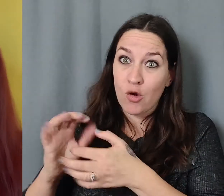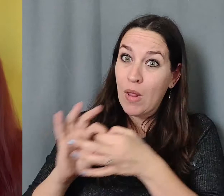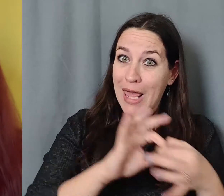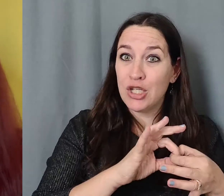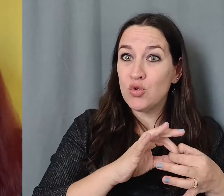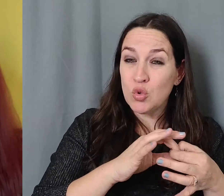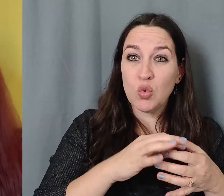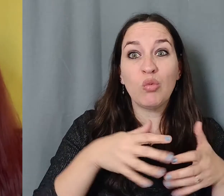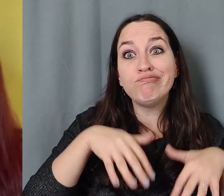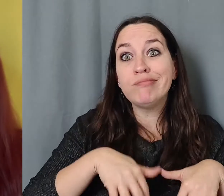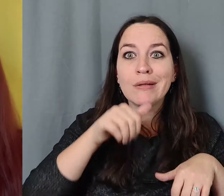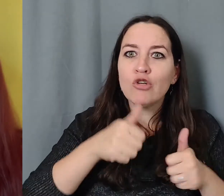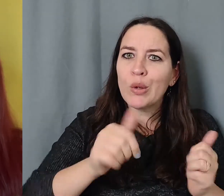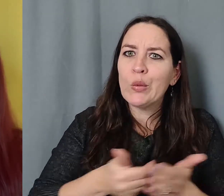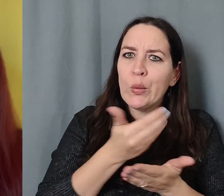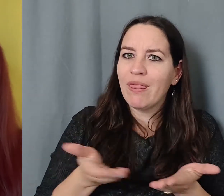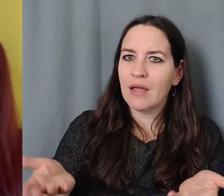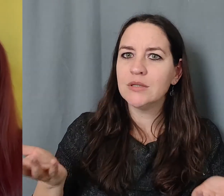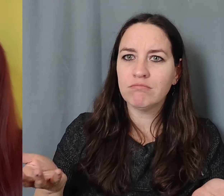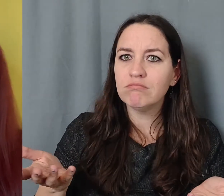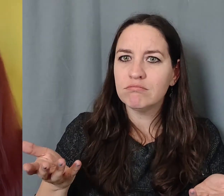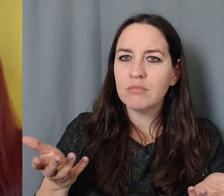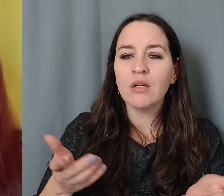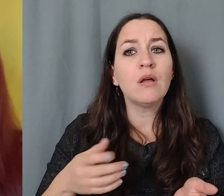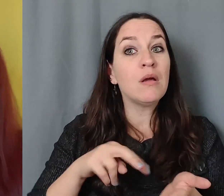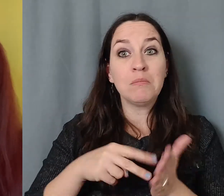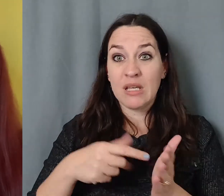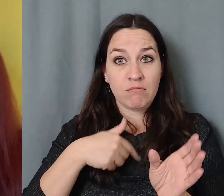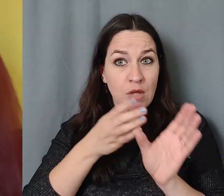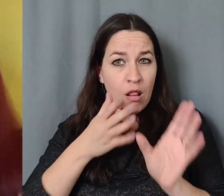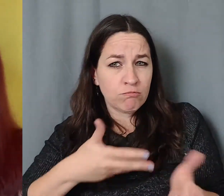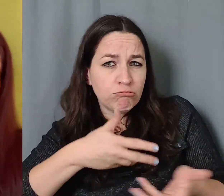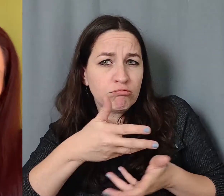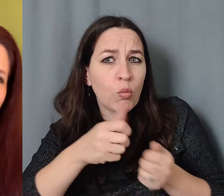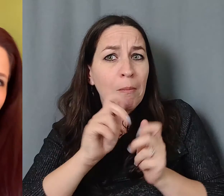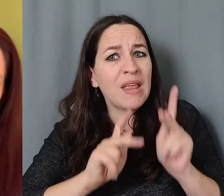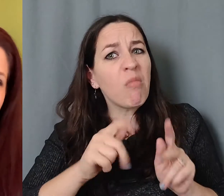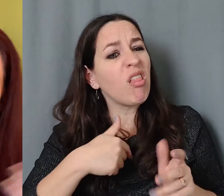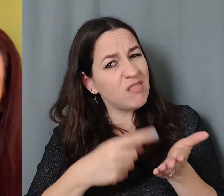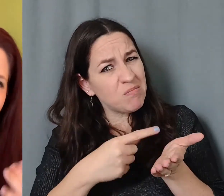And so often I prescribe to people who are in their later years, I'll say you've got to do something new. You've got to be able to pick up an